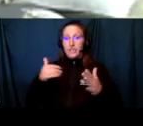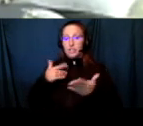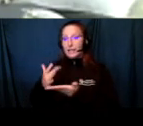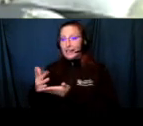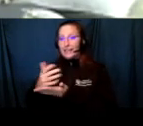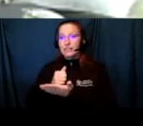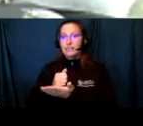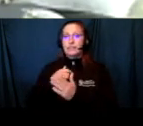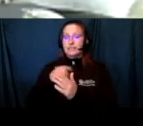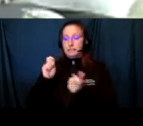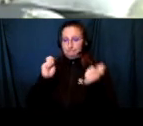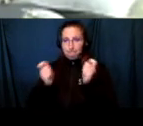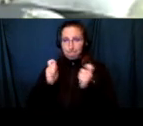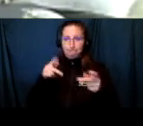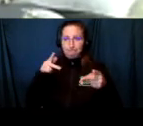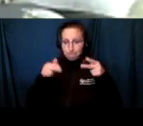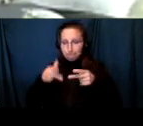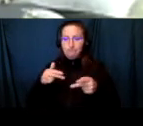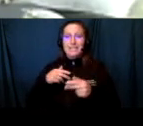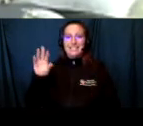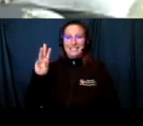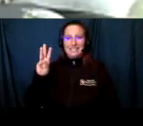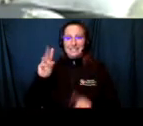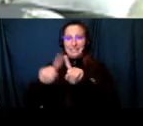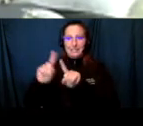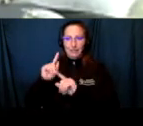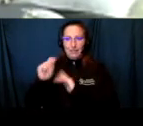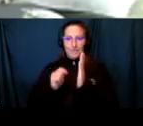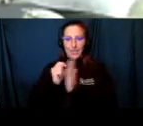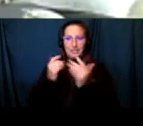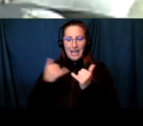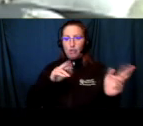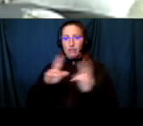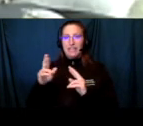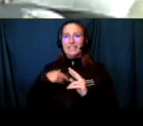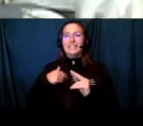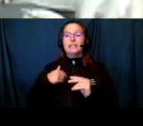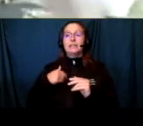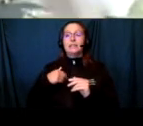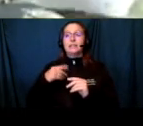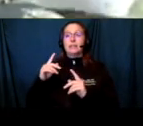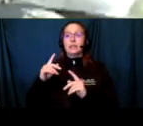videos that are ready for viewing. So they're about an hour long interview and we condense them down